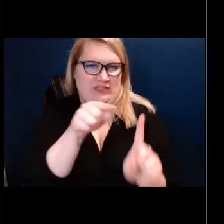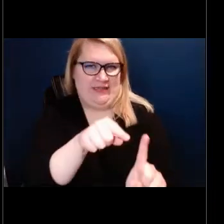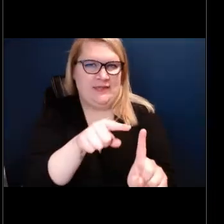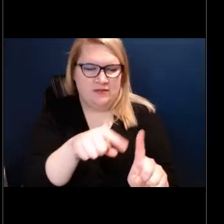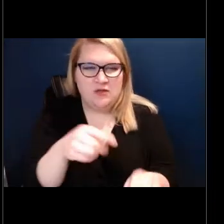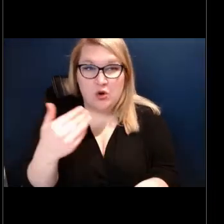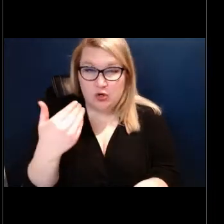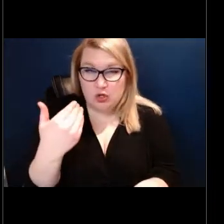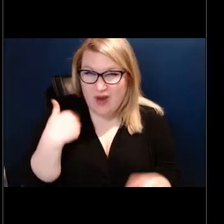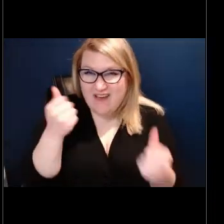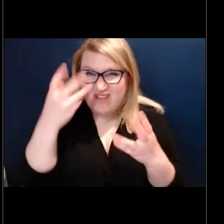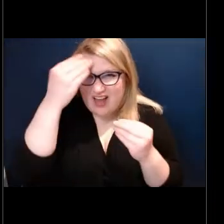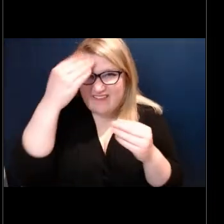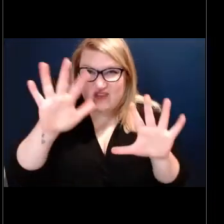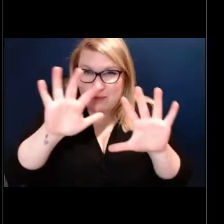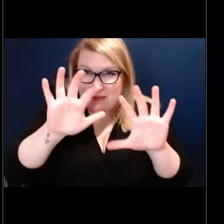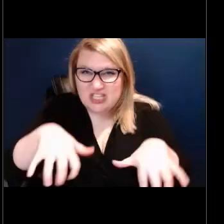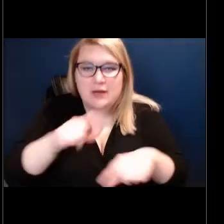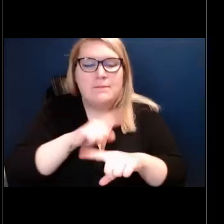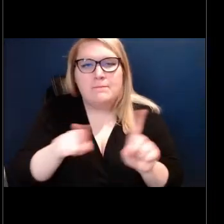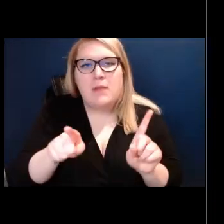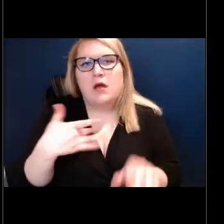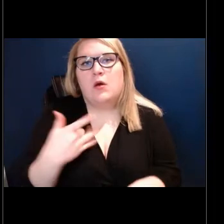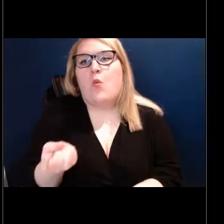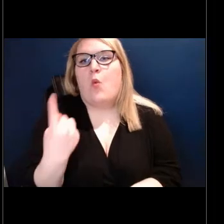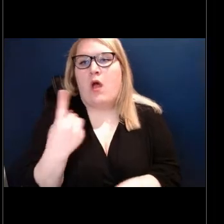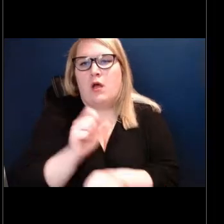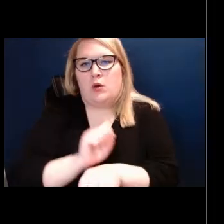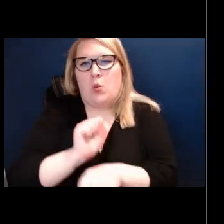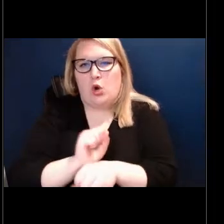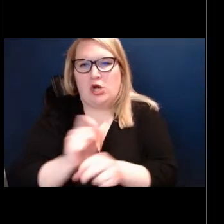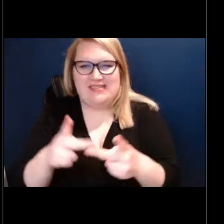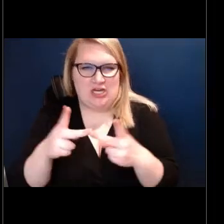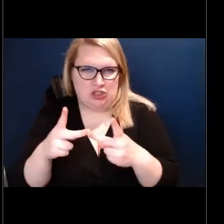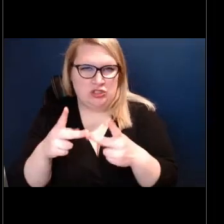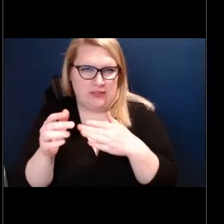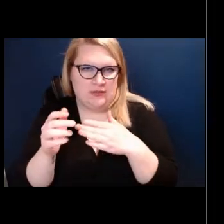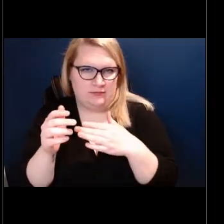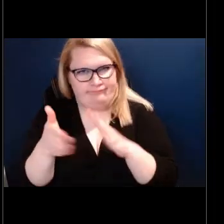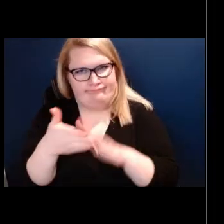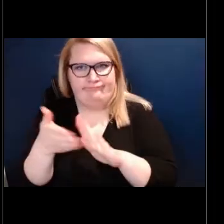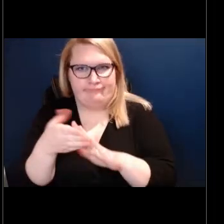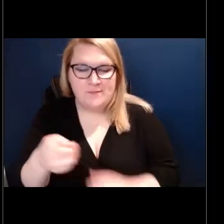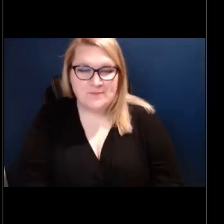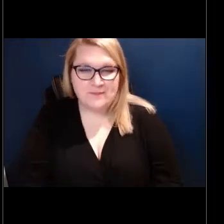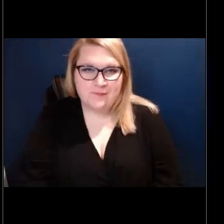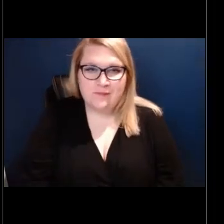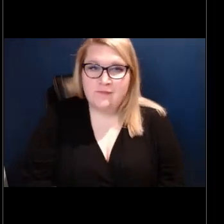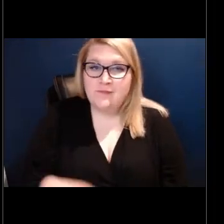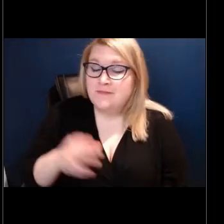but you really only driving of those workstations. [Nicole Bartlett] Great, let's see.